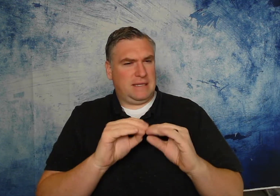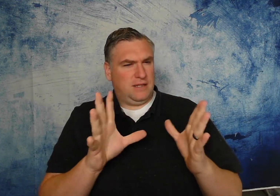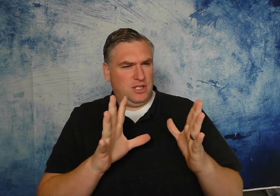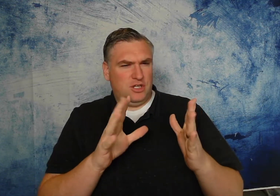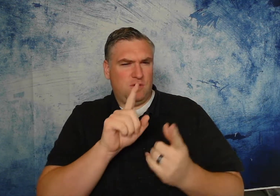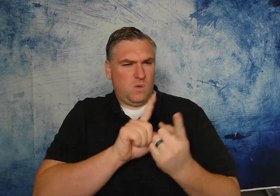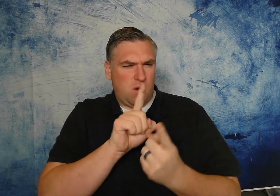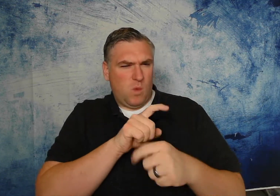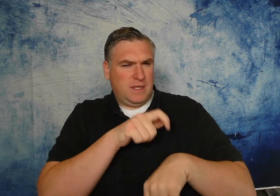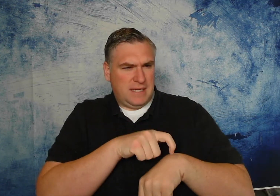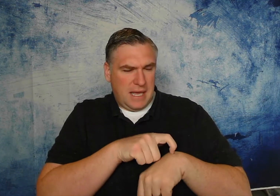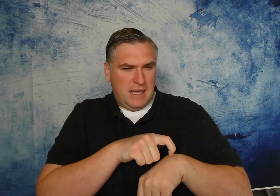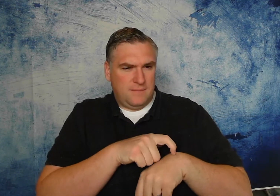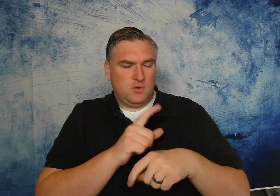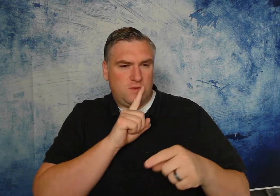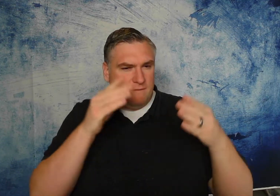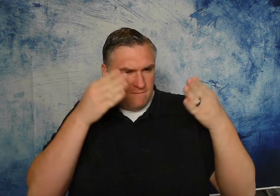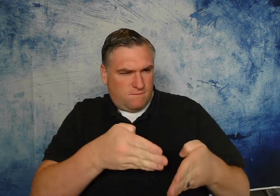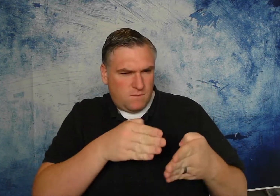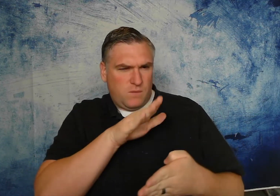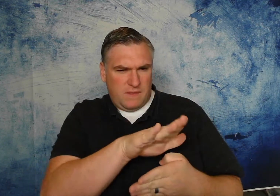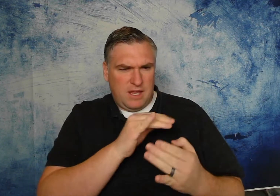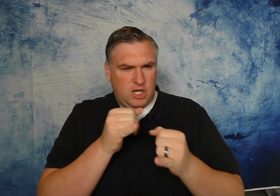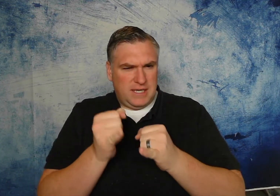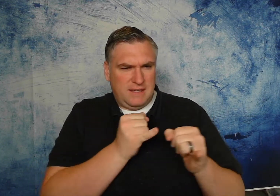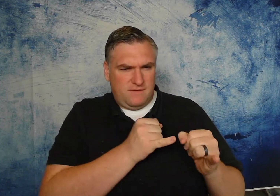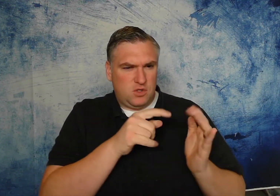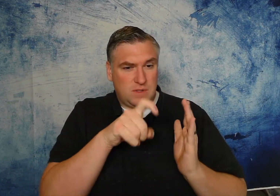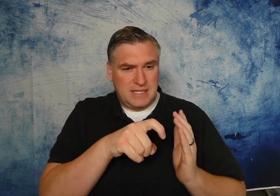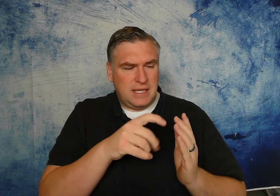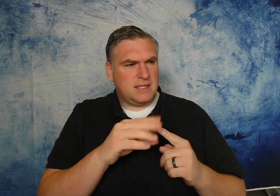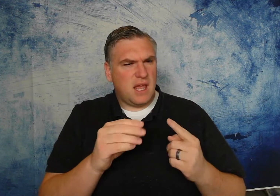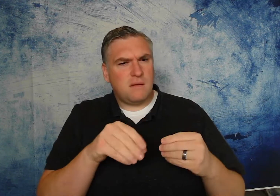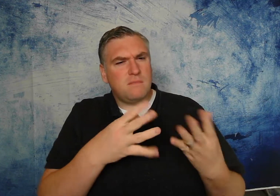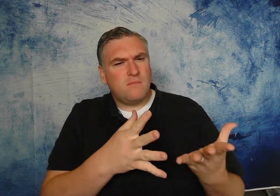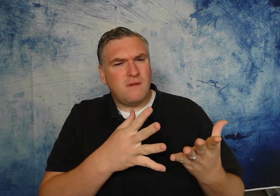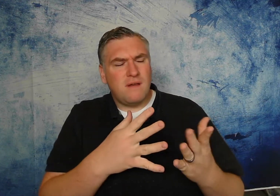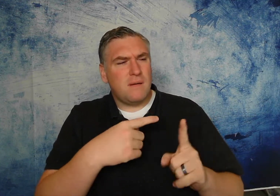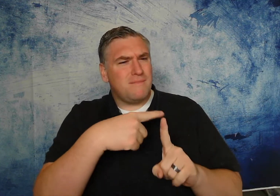it's important to have that clear one-on-one time when you can focus on the students' individual